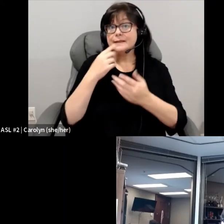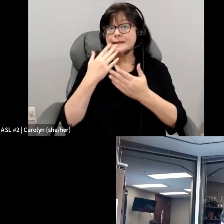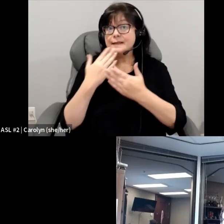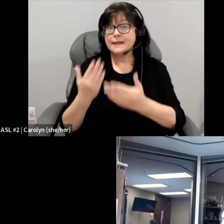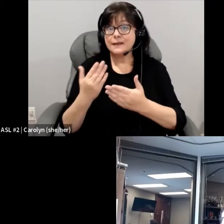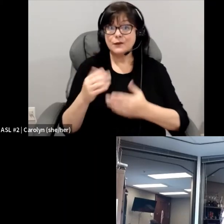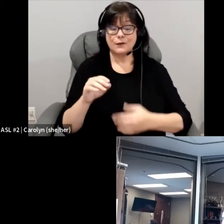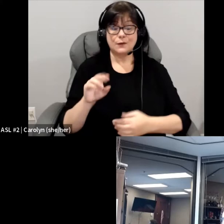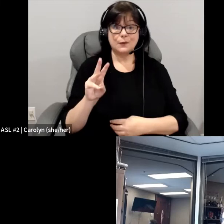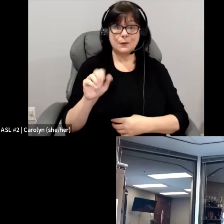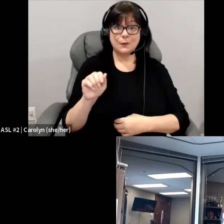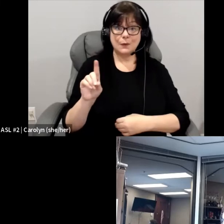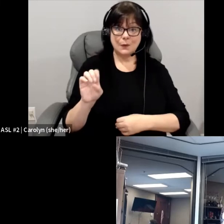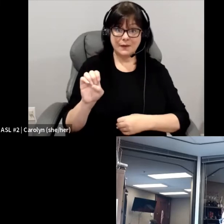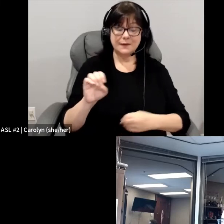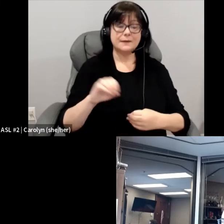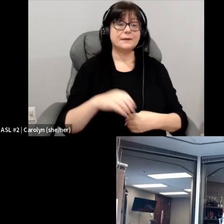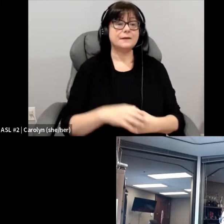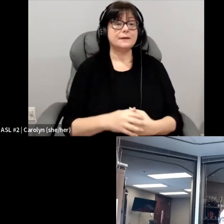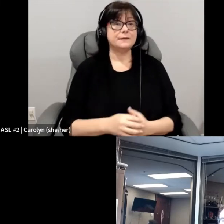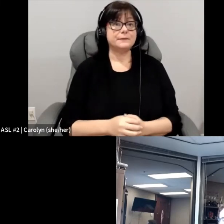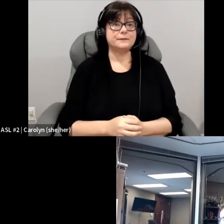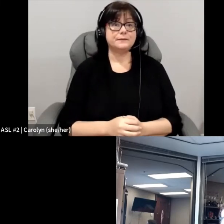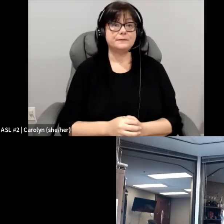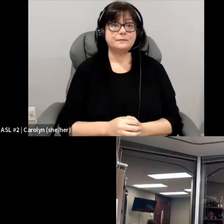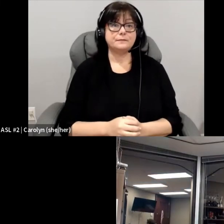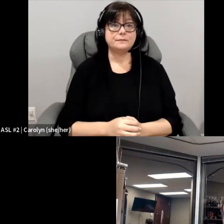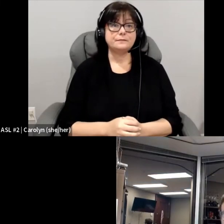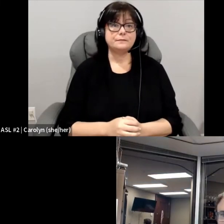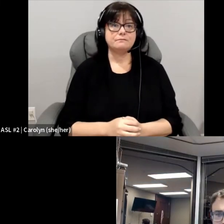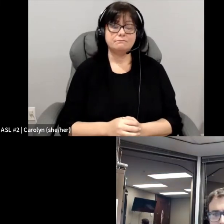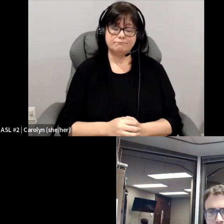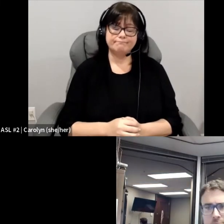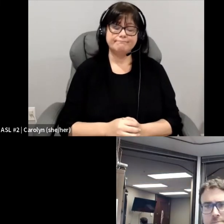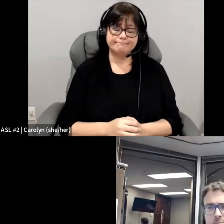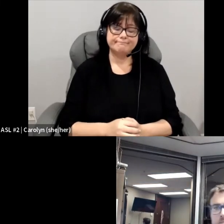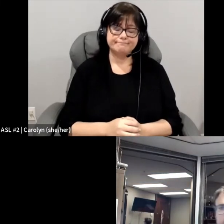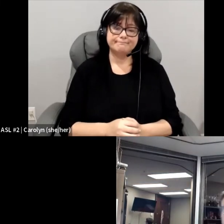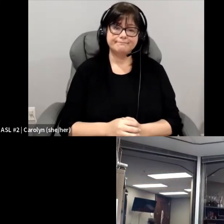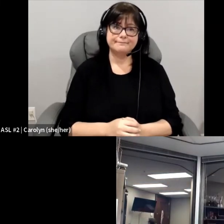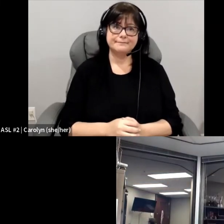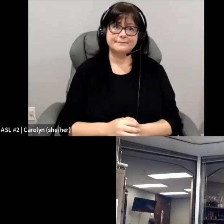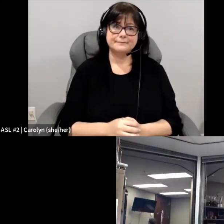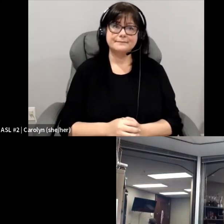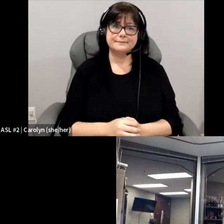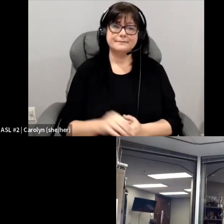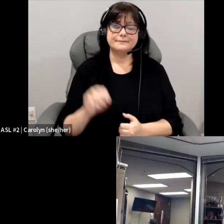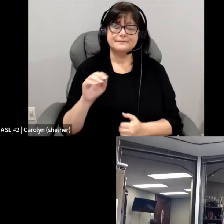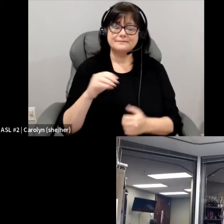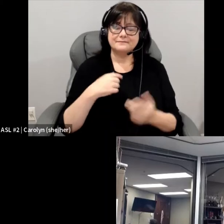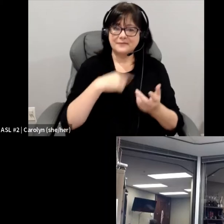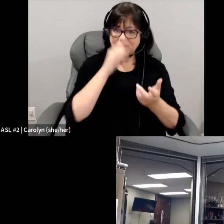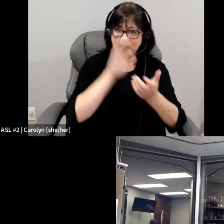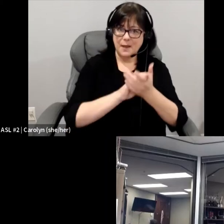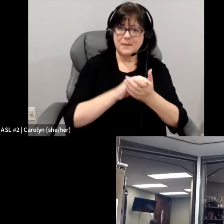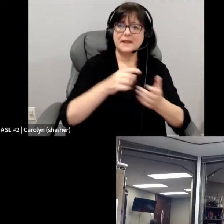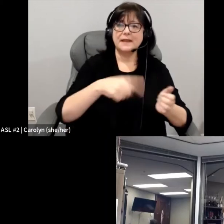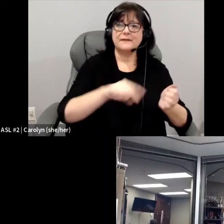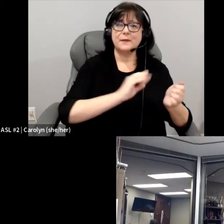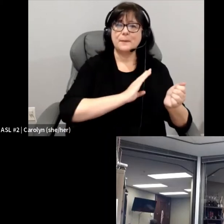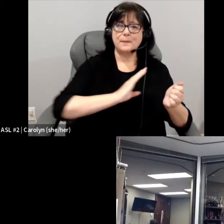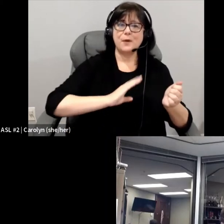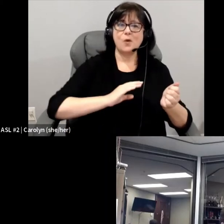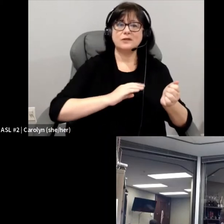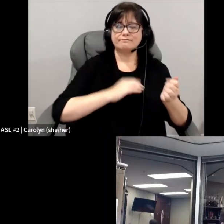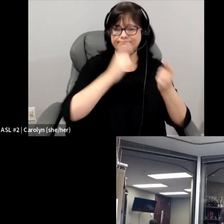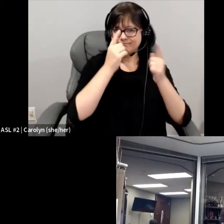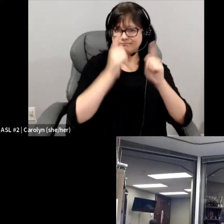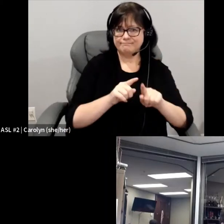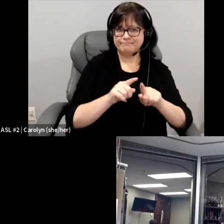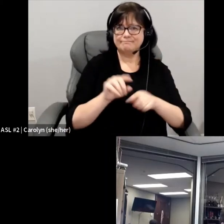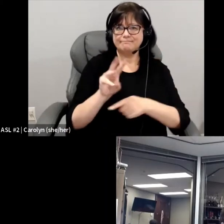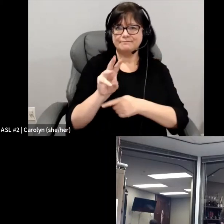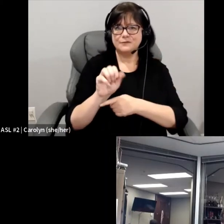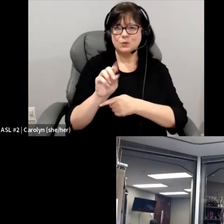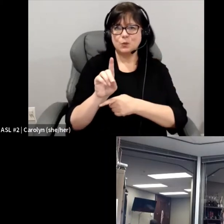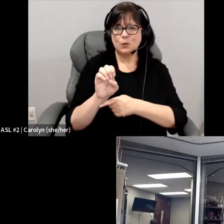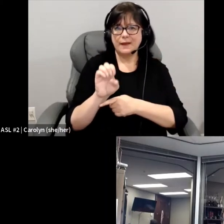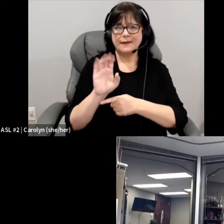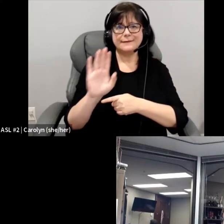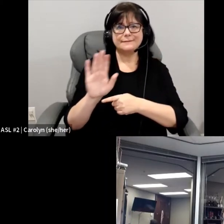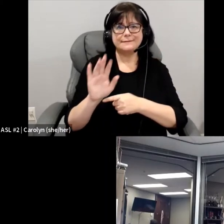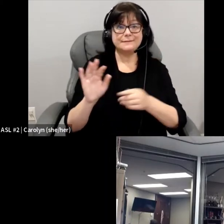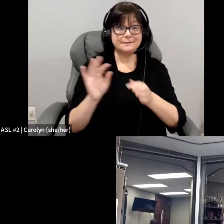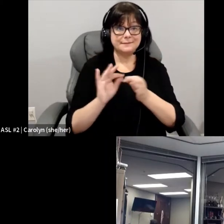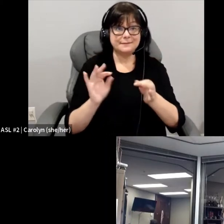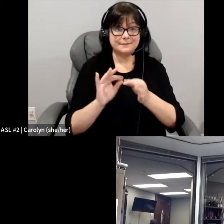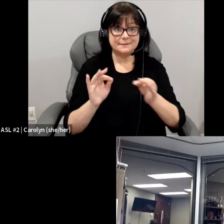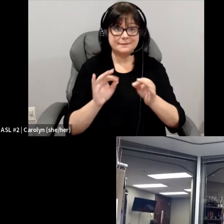I THINK EVERYBODY ON THE BOARD WOULD ECHO WADE'S COMMENTS, PARTICULARLY TERESA'S SIGNIFICANCE